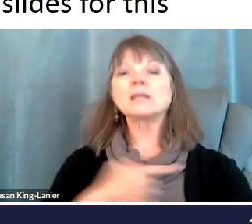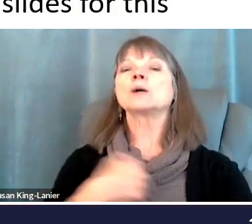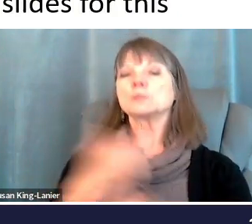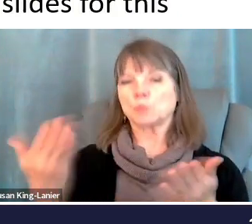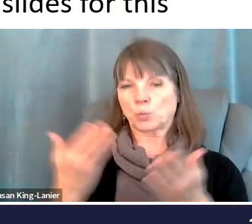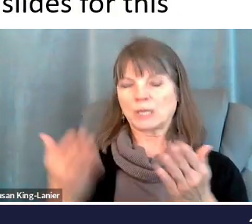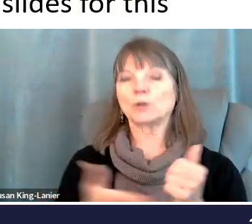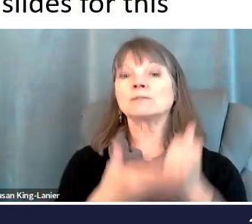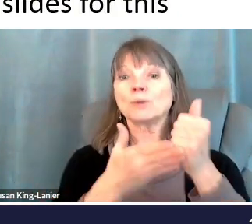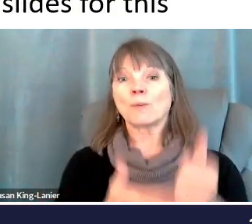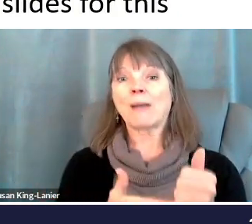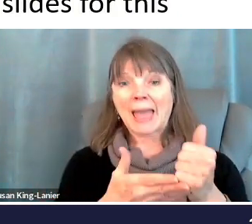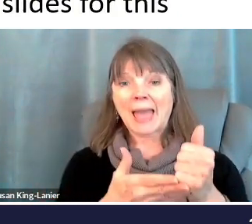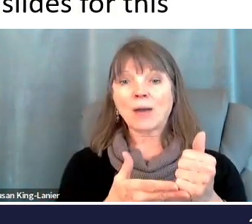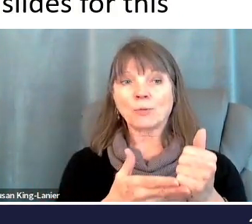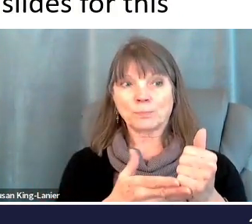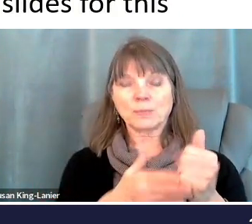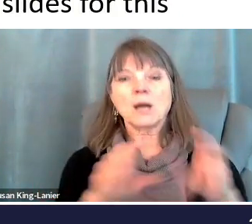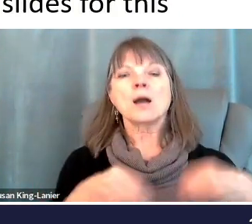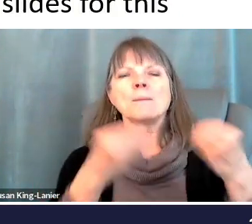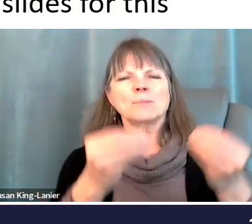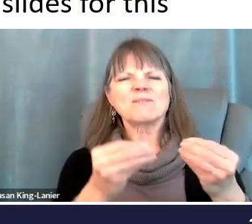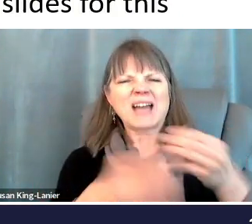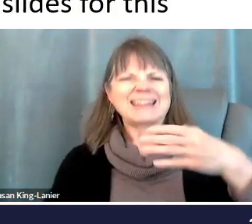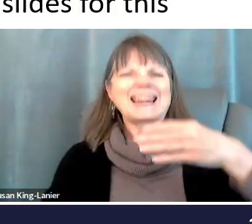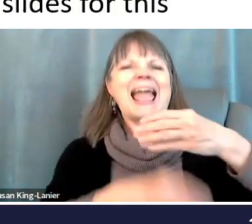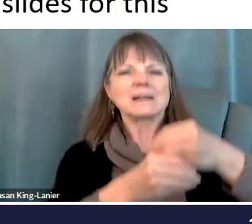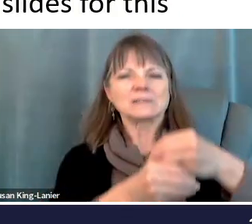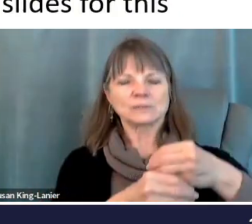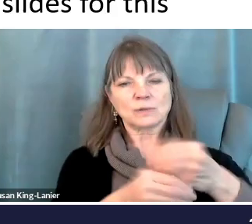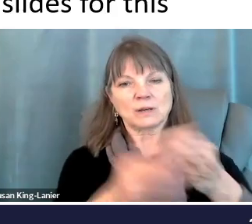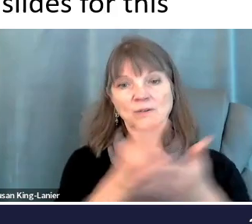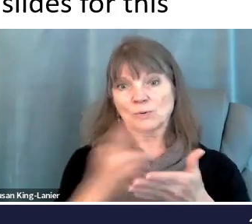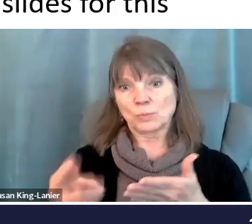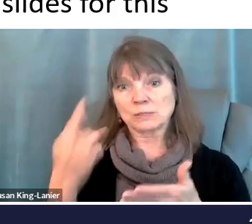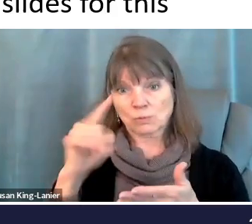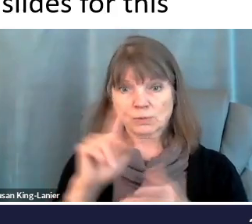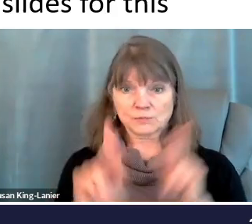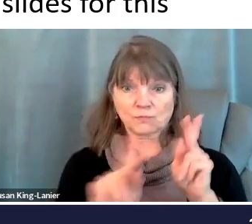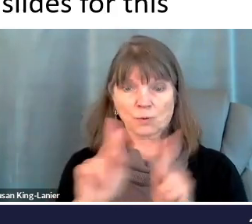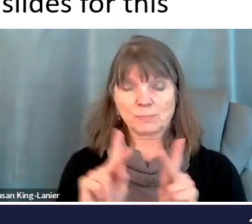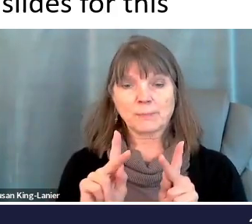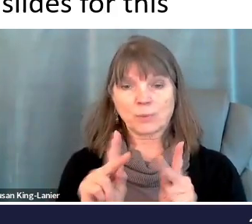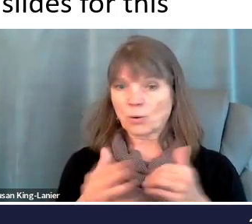And so we're here to help support, to provide that extra, extra resource.